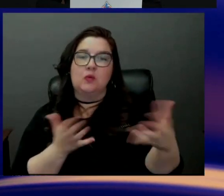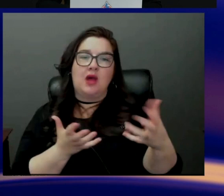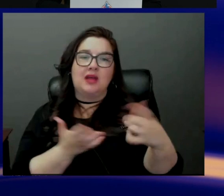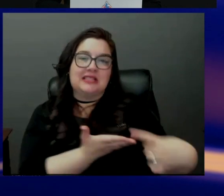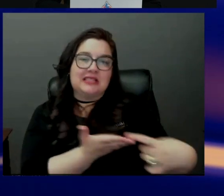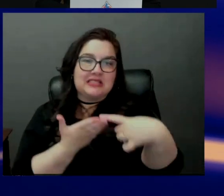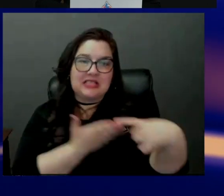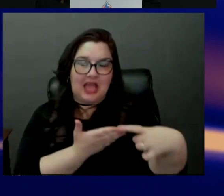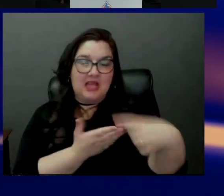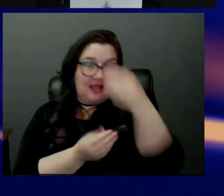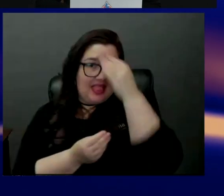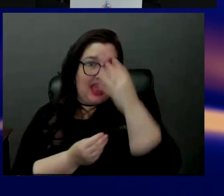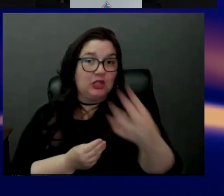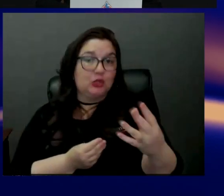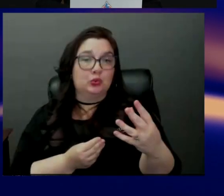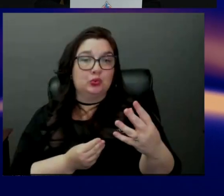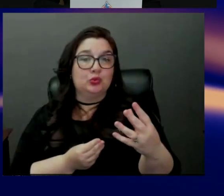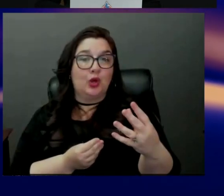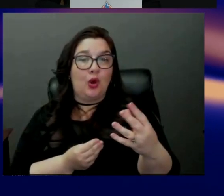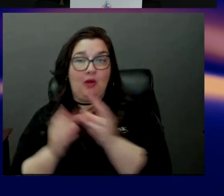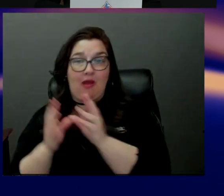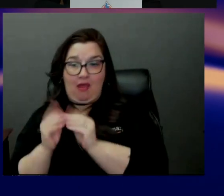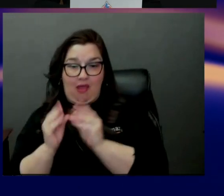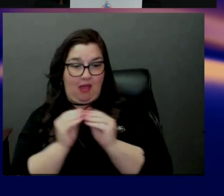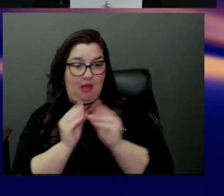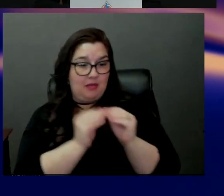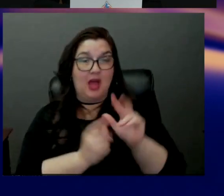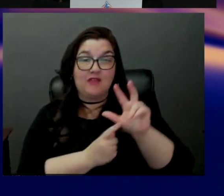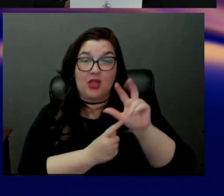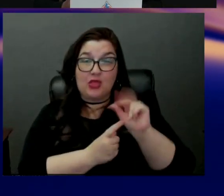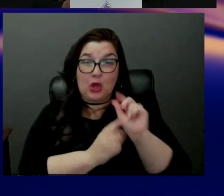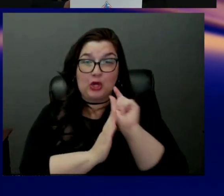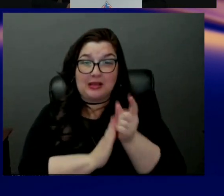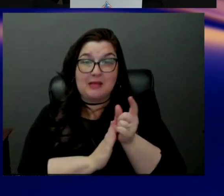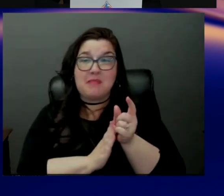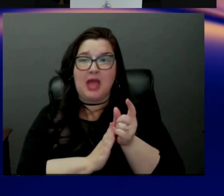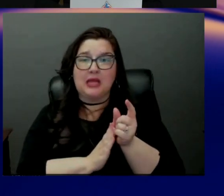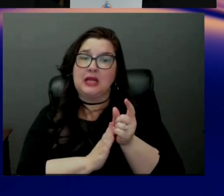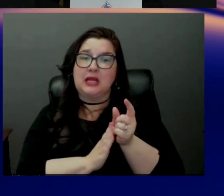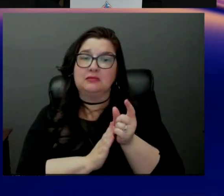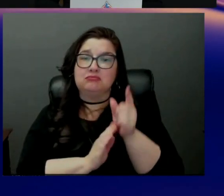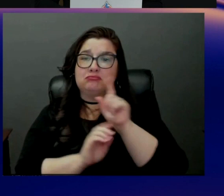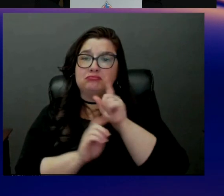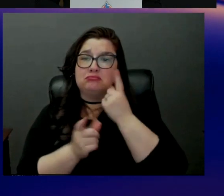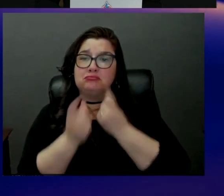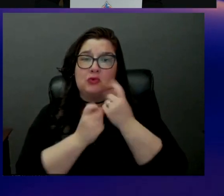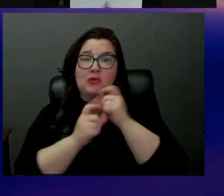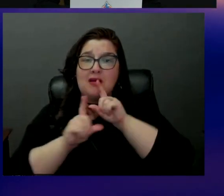we have a 30 minute Q&A session. So you can come, join us live, ask questions